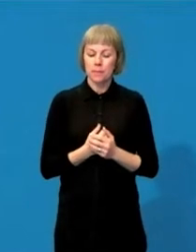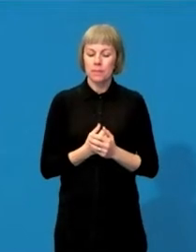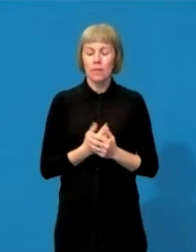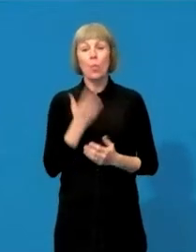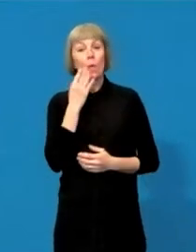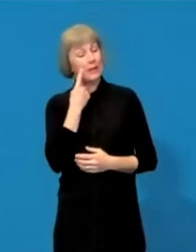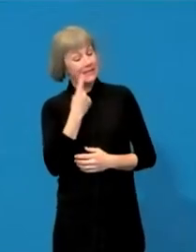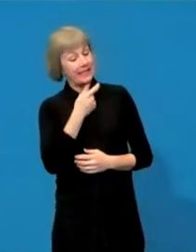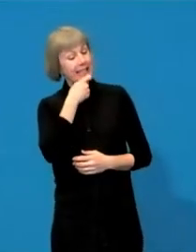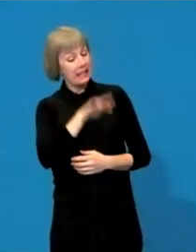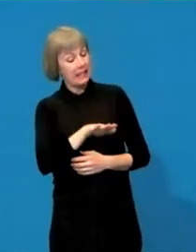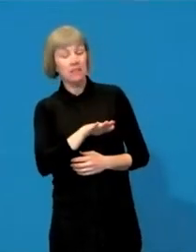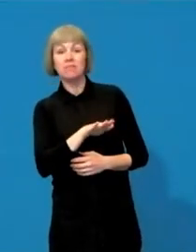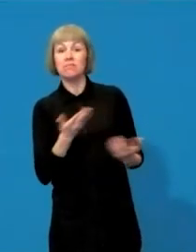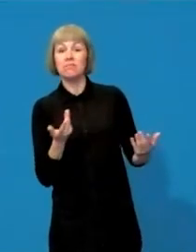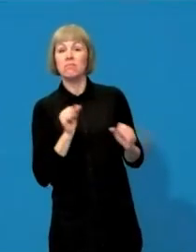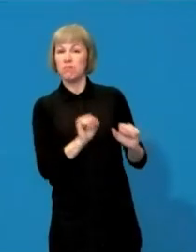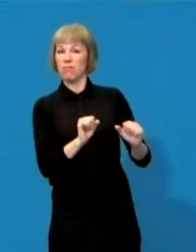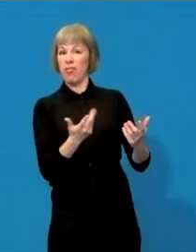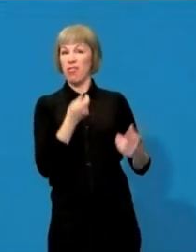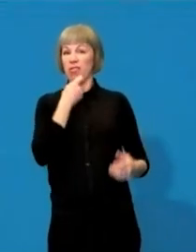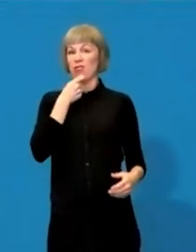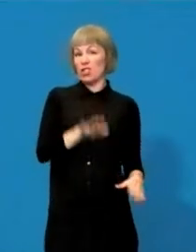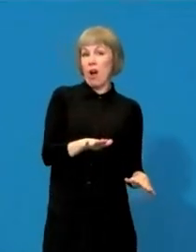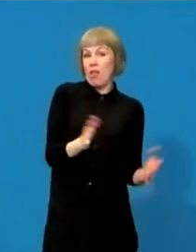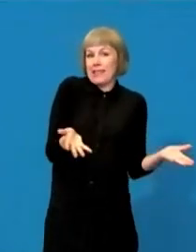see another kid, you know. And then nothing different to us.